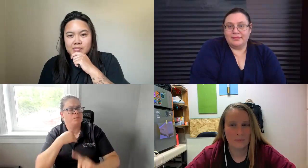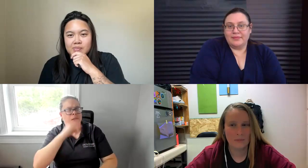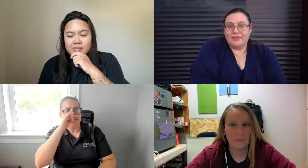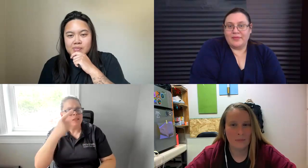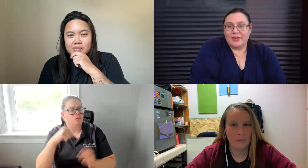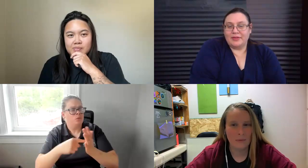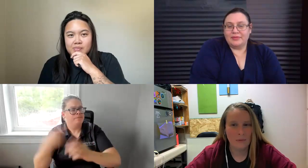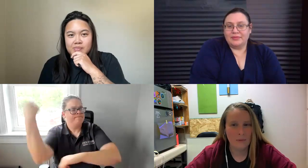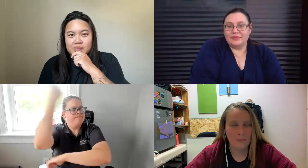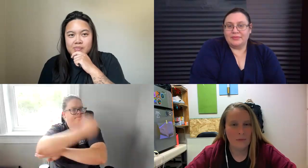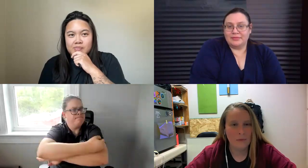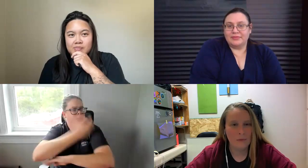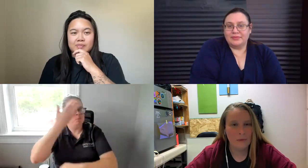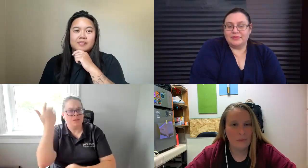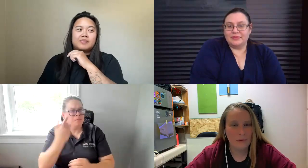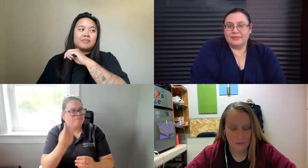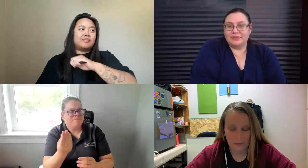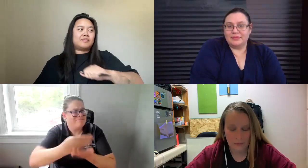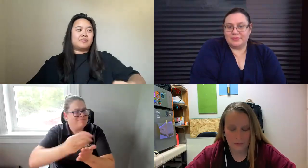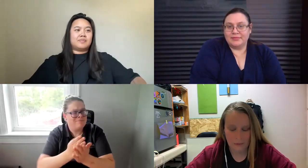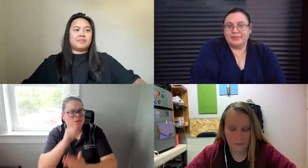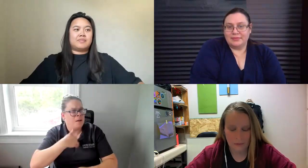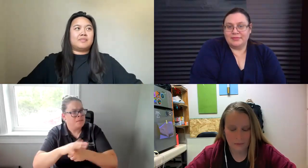And we were discussing a camp that we went to as kids.